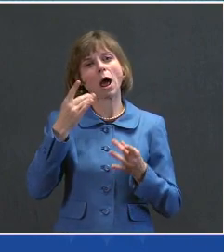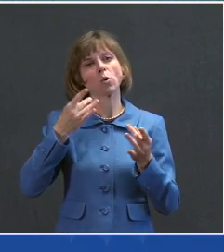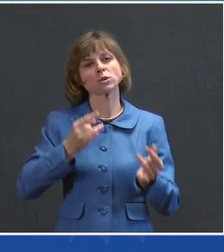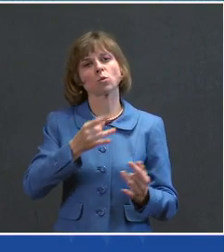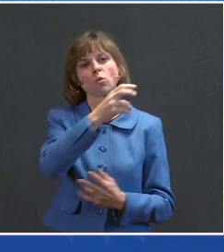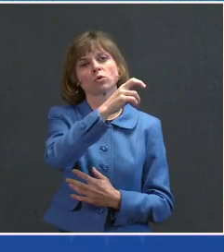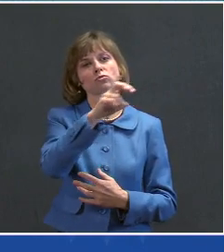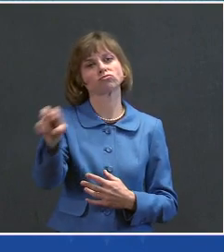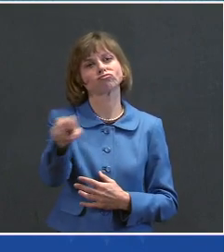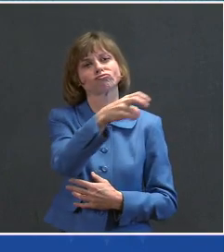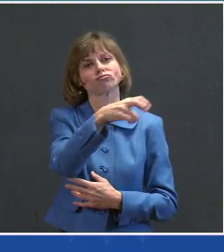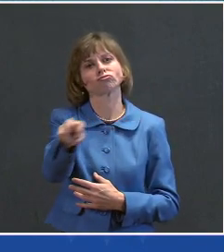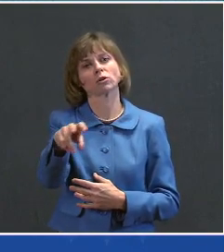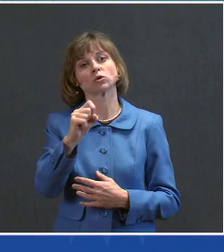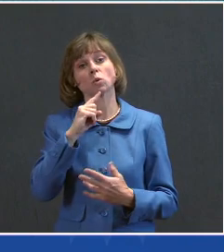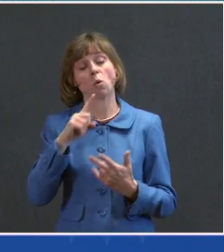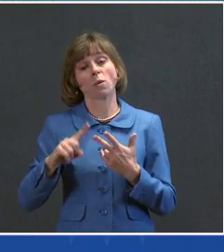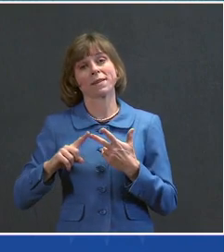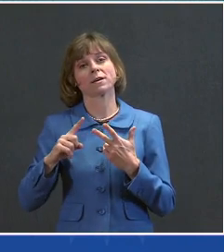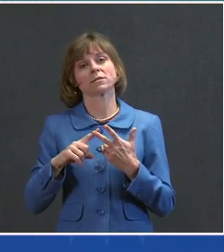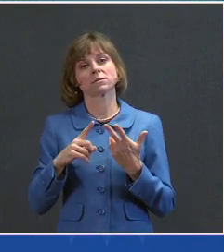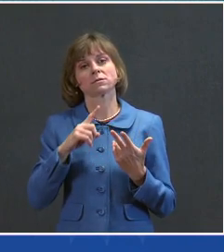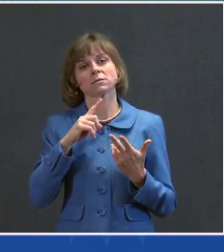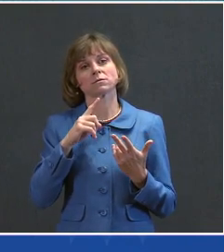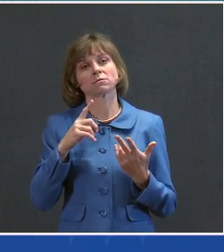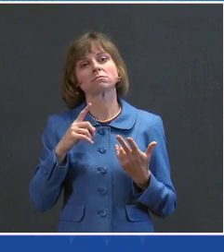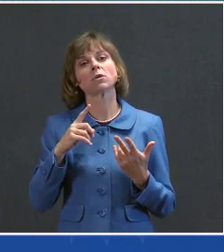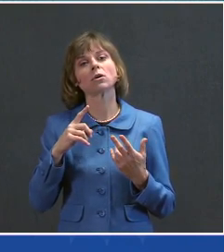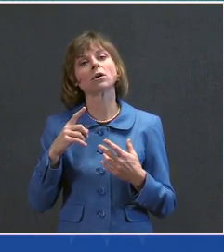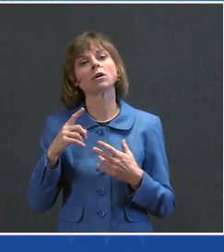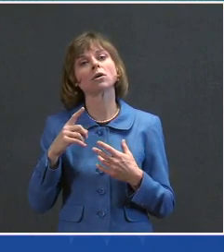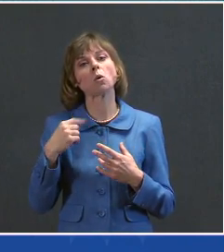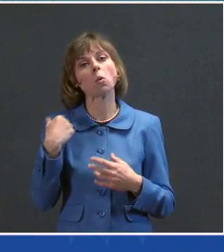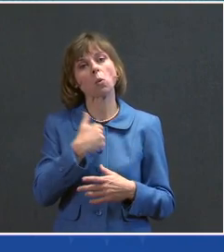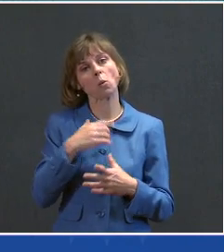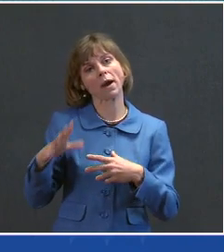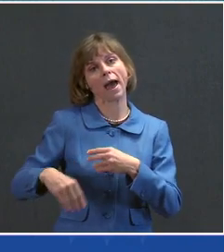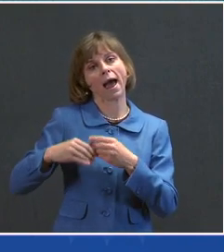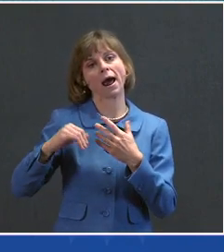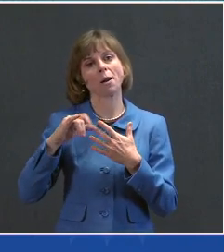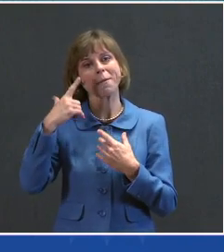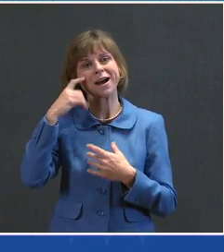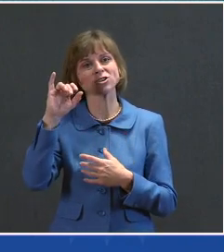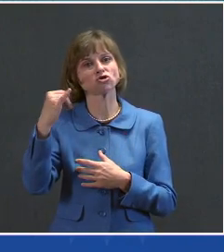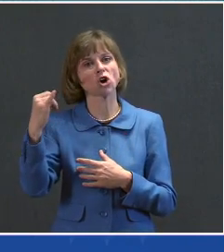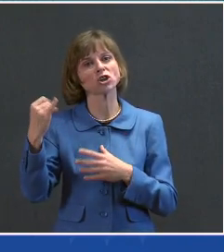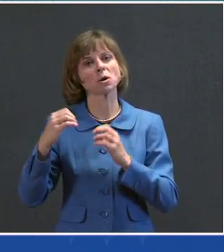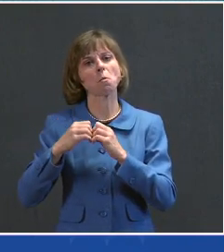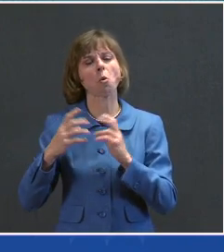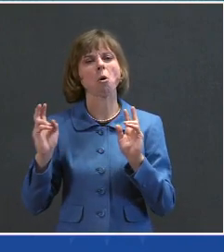So this was a step taken because the Johnson & Johnson vaccine is a more traditional vaccine,